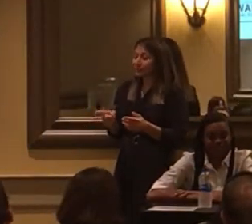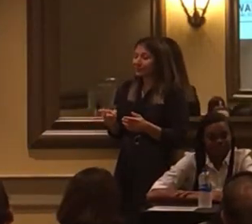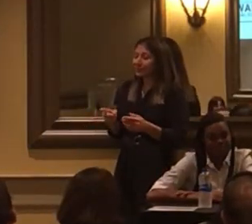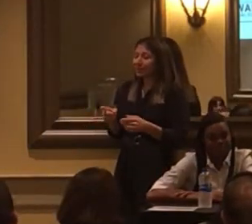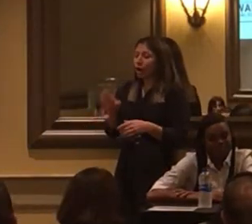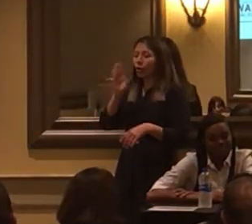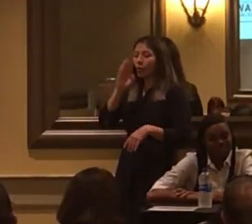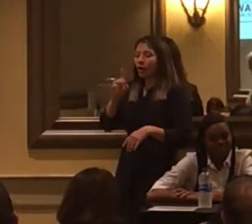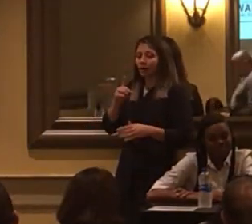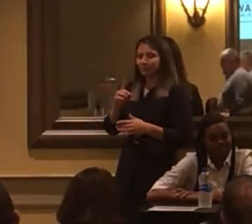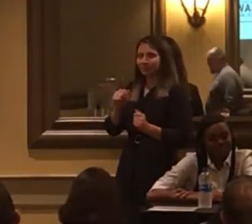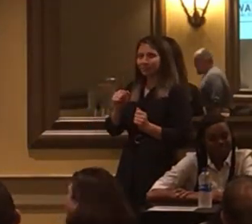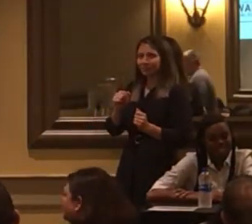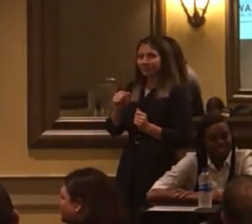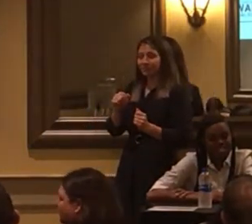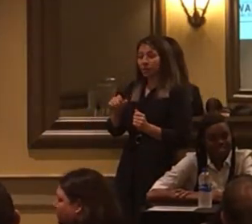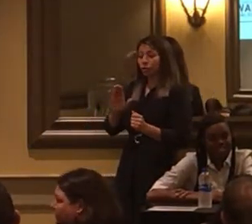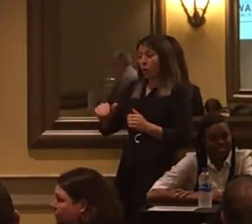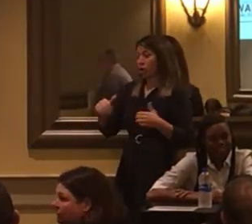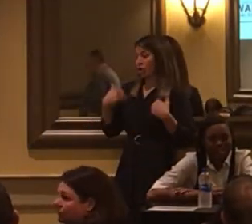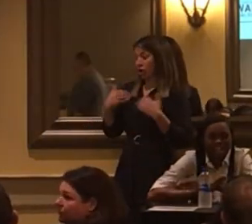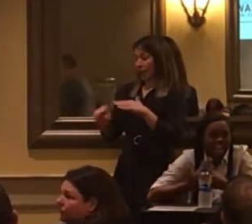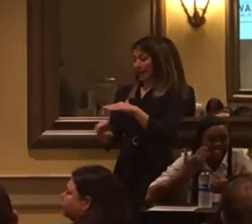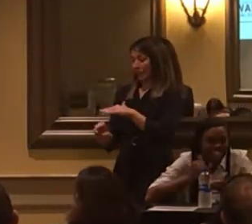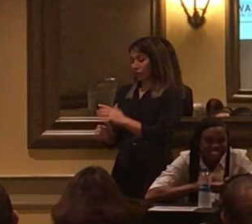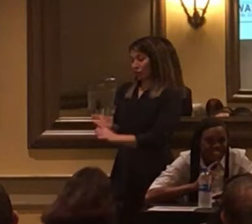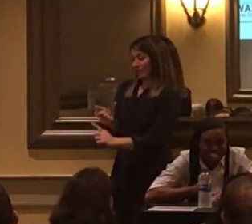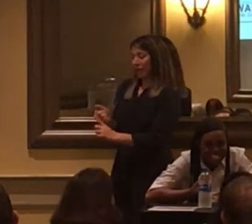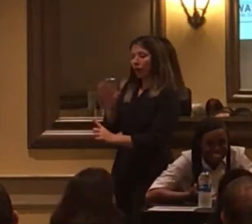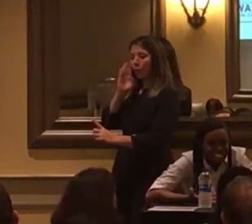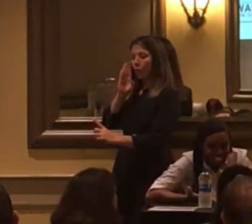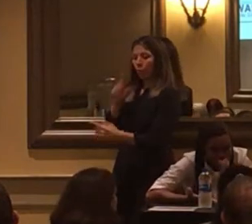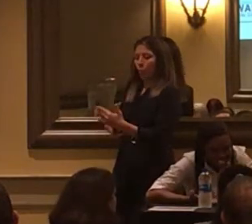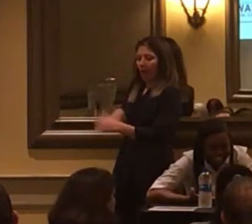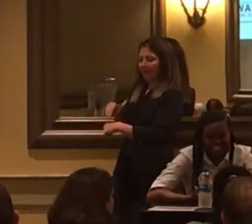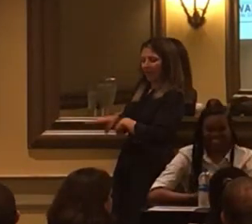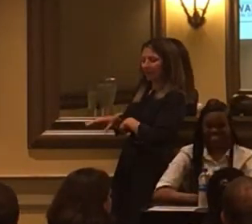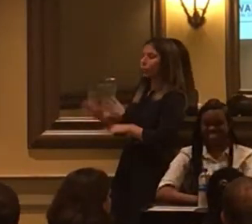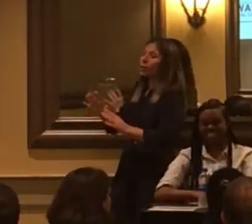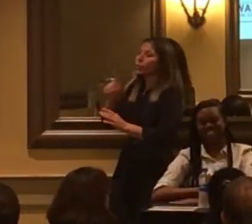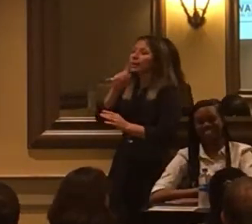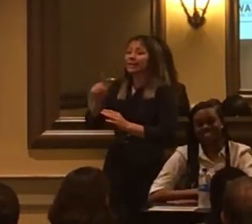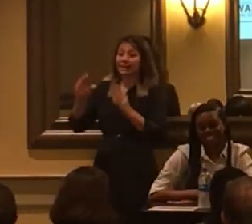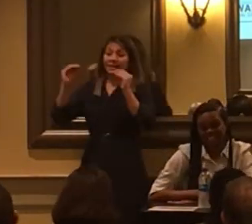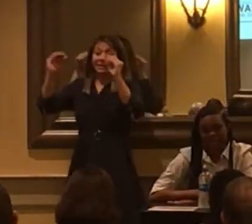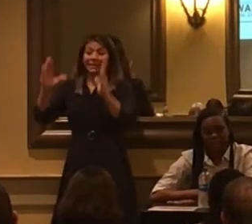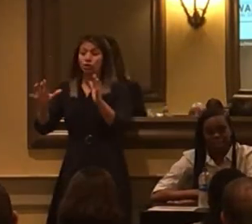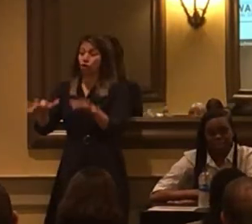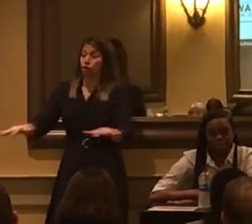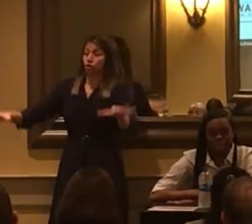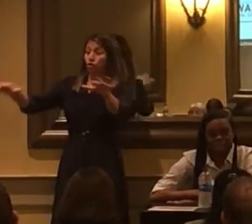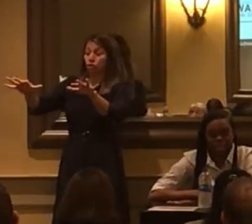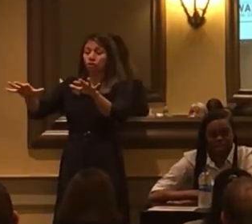(CROSSTALK) What could teachers bring back to their elementary school students?